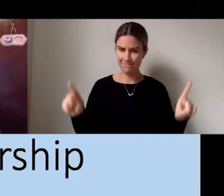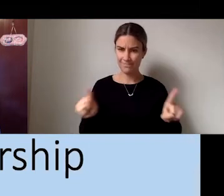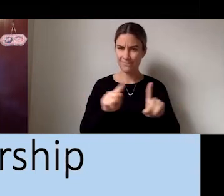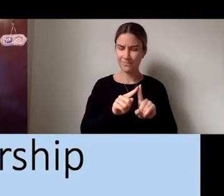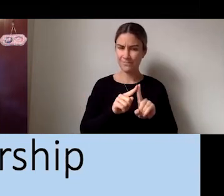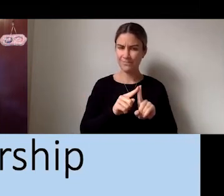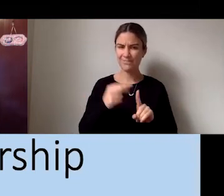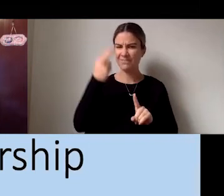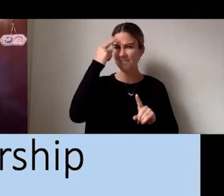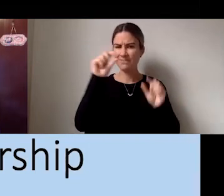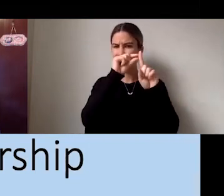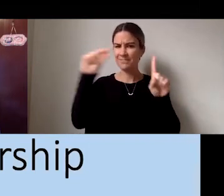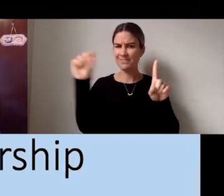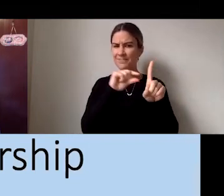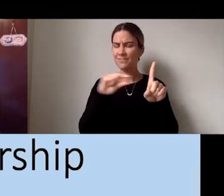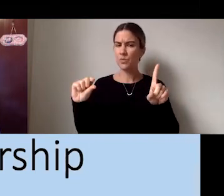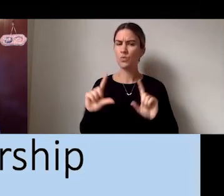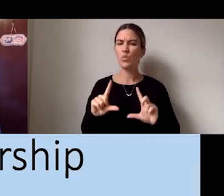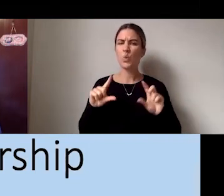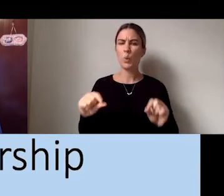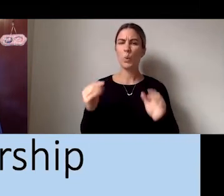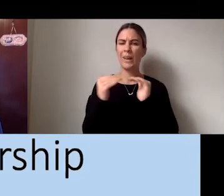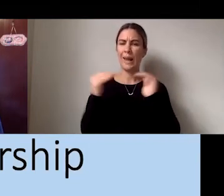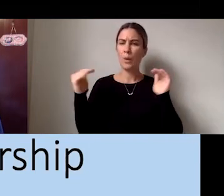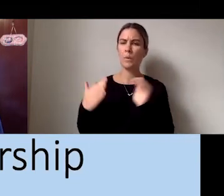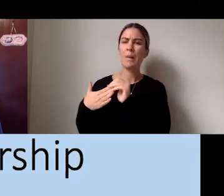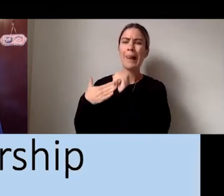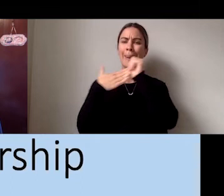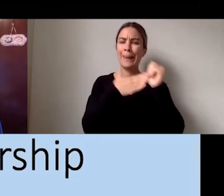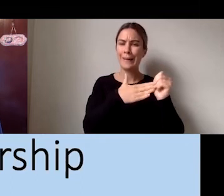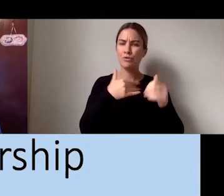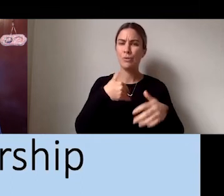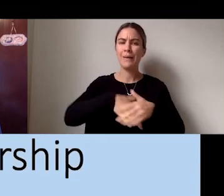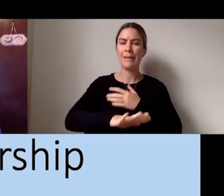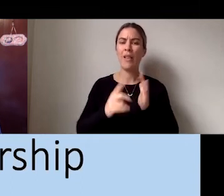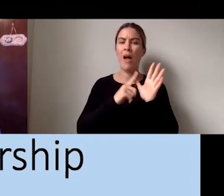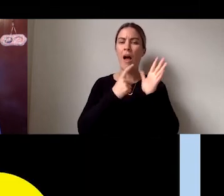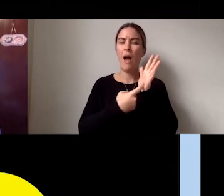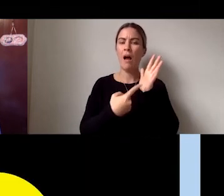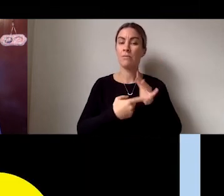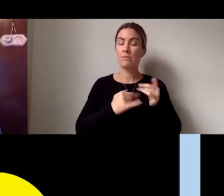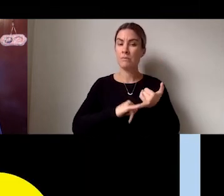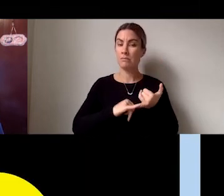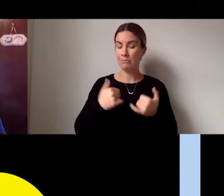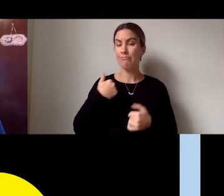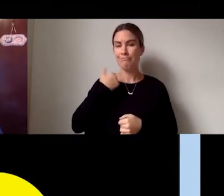Equitable Leadership in the Arts. And my name is Vincent Silk.